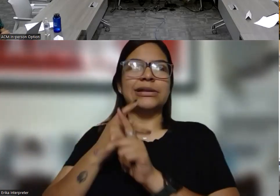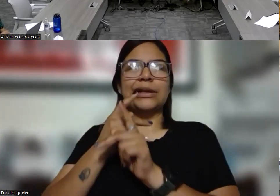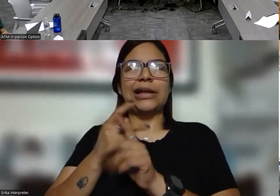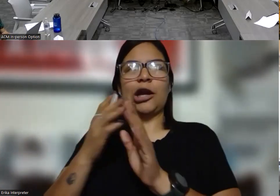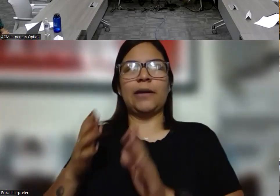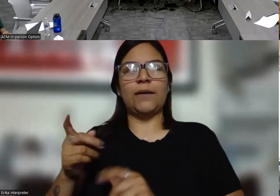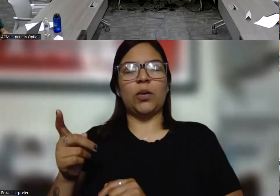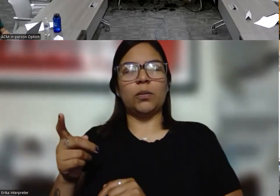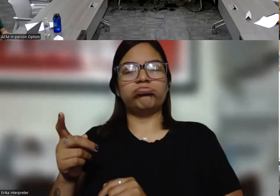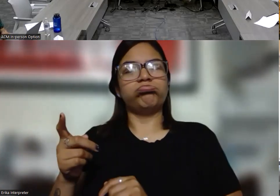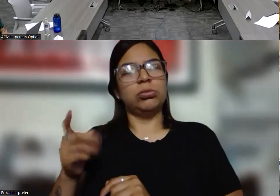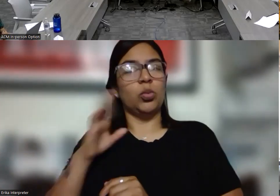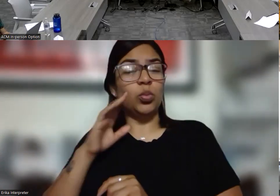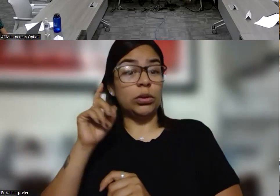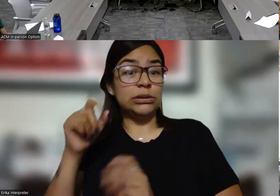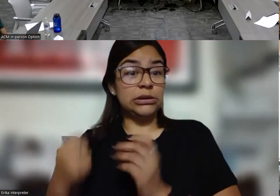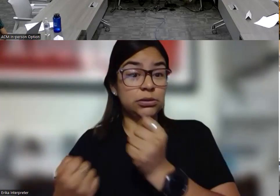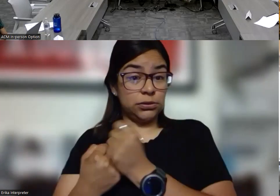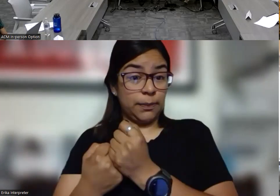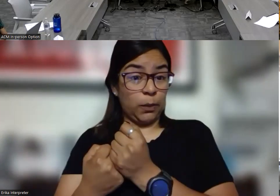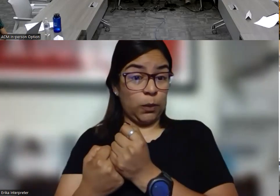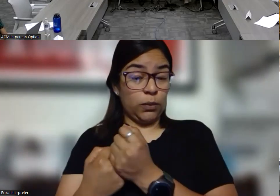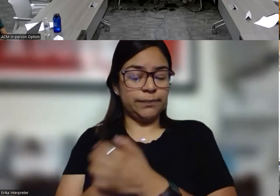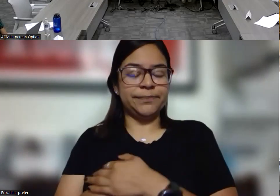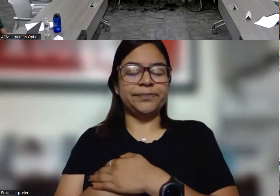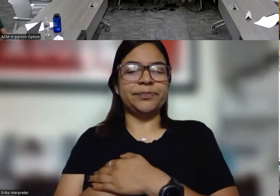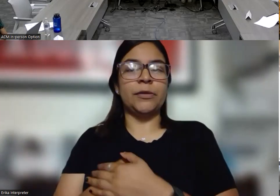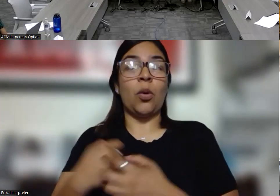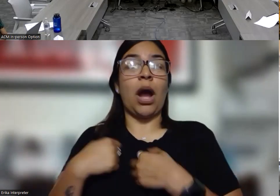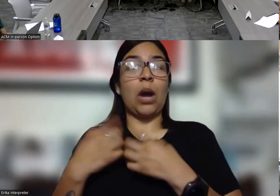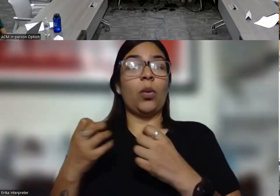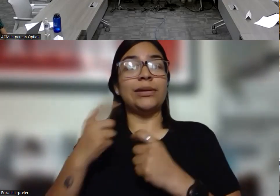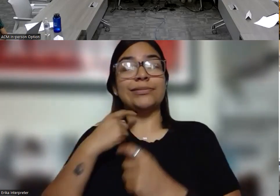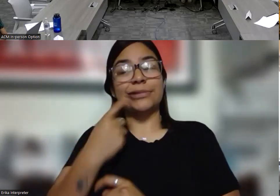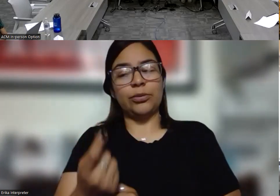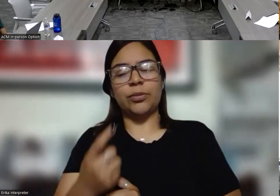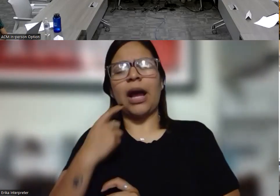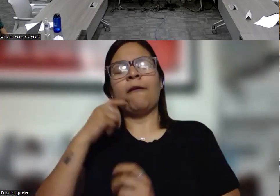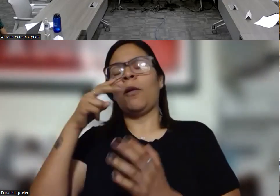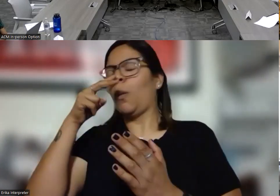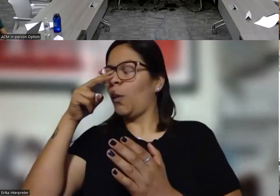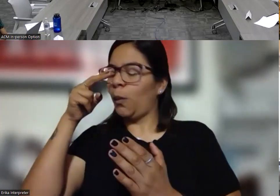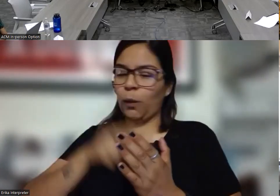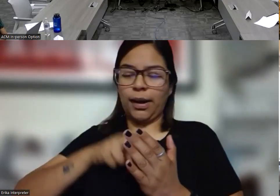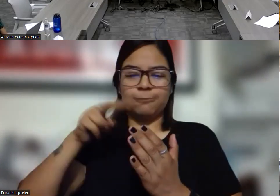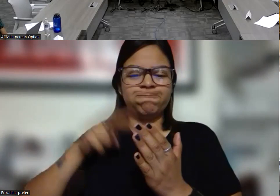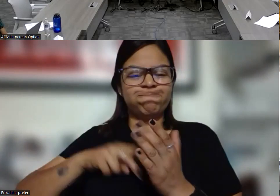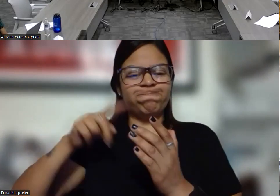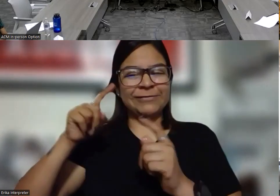uh some support I I want to tell you uh having read uh a lot of these uh types of things and